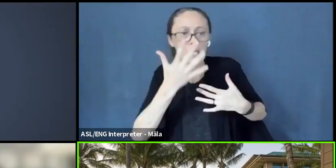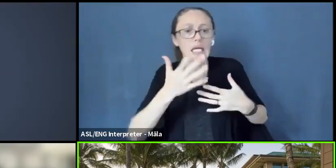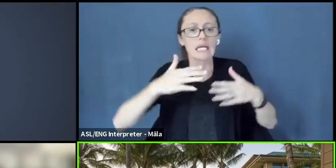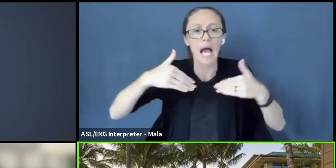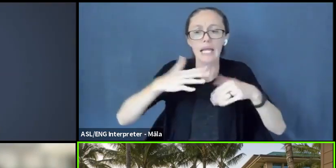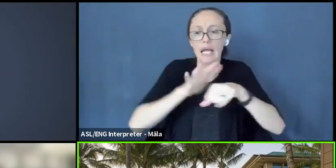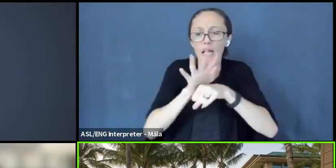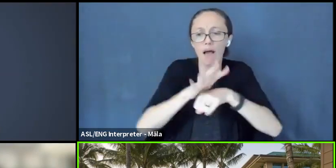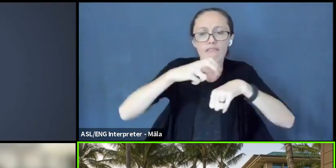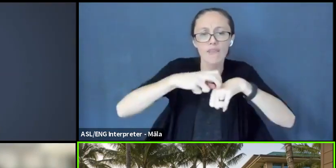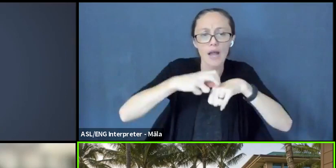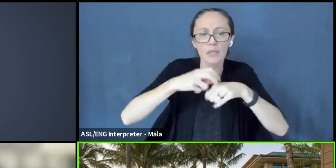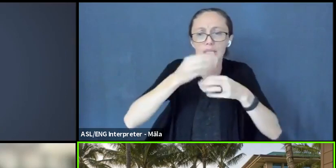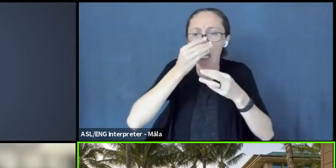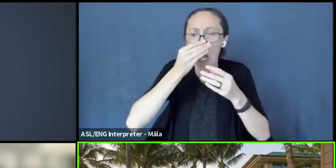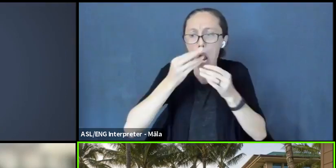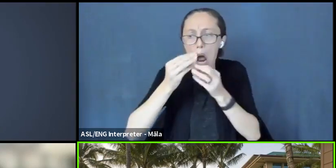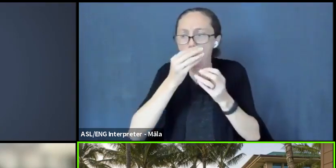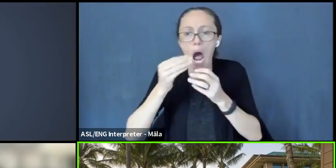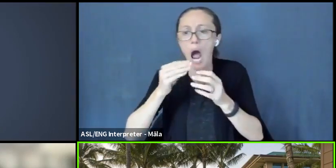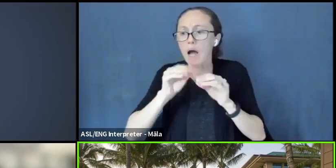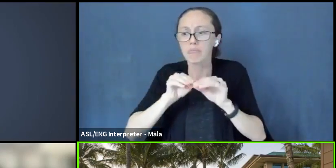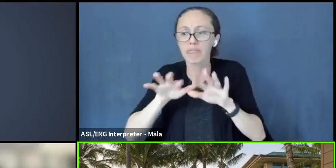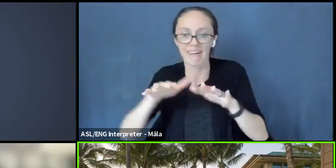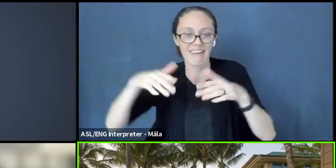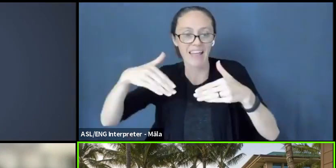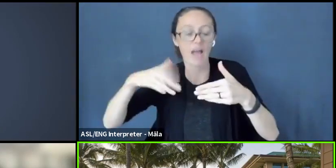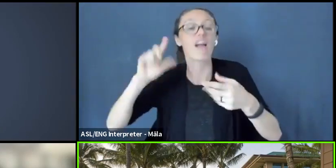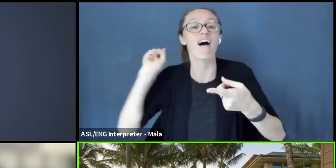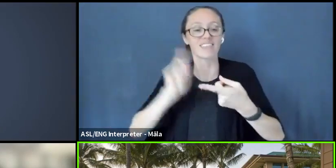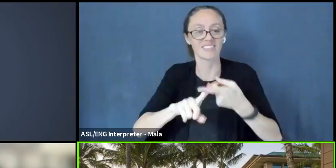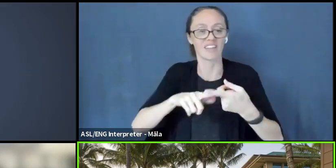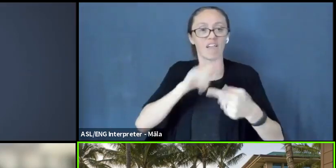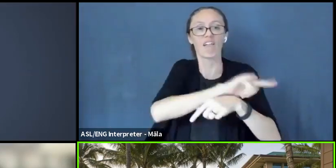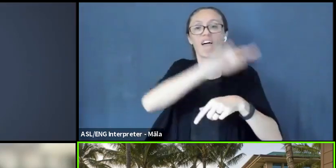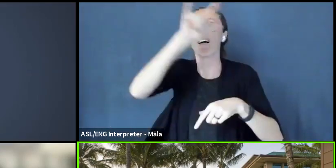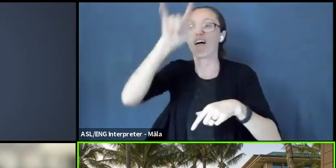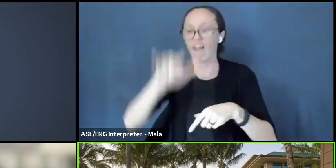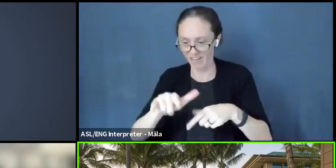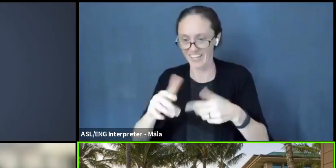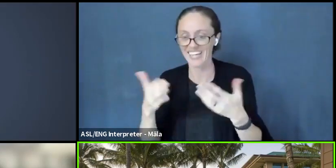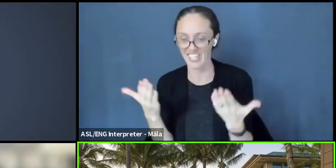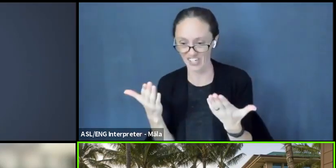Safe travels is good for the great majority. But there are nothing is perfect.